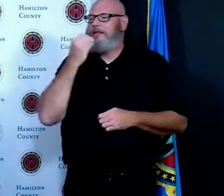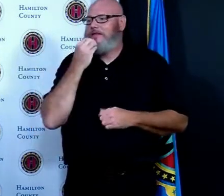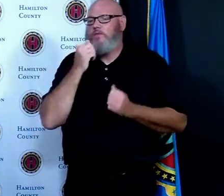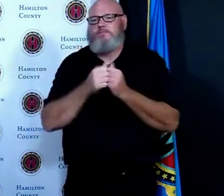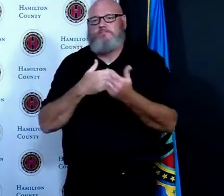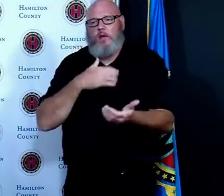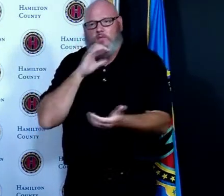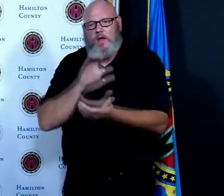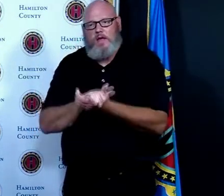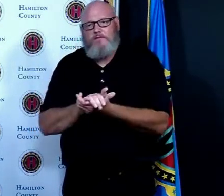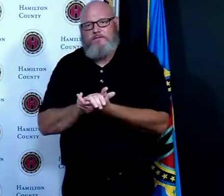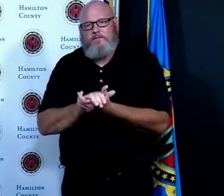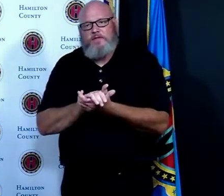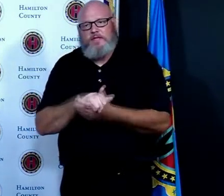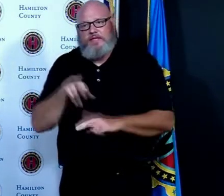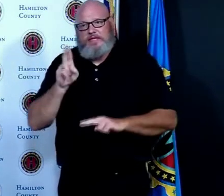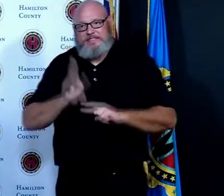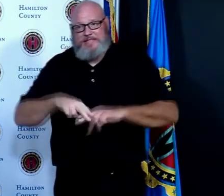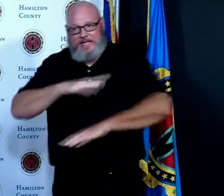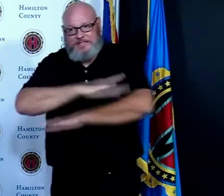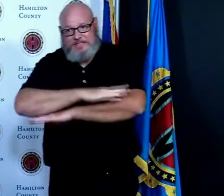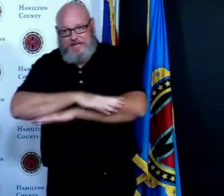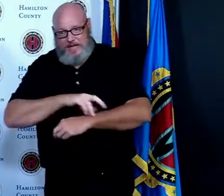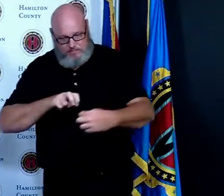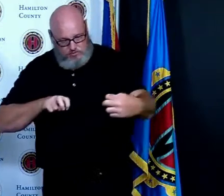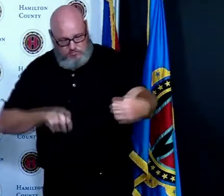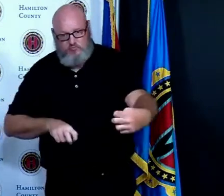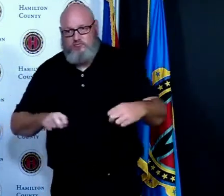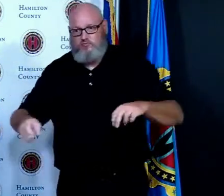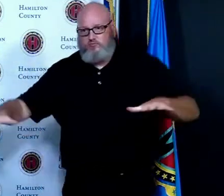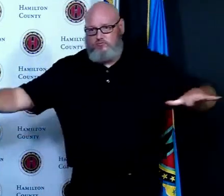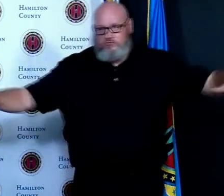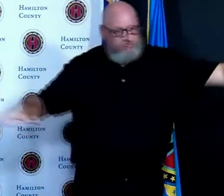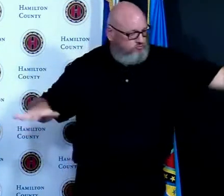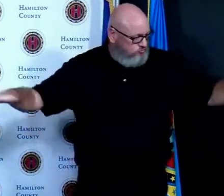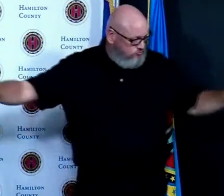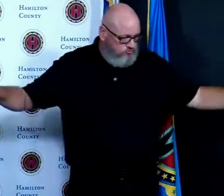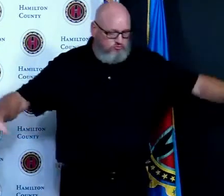correctly spaced and have servers that are following all of the correct Covid requirements